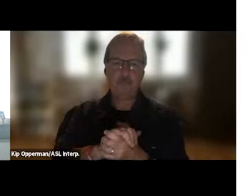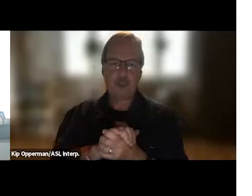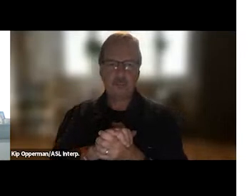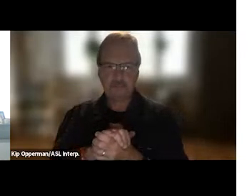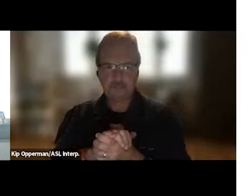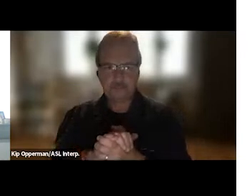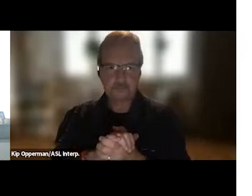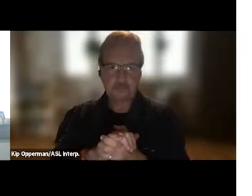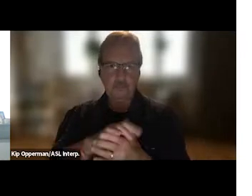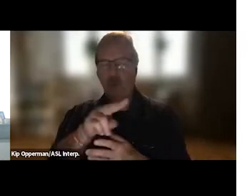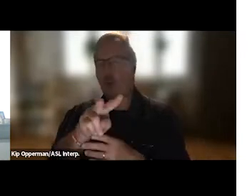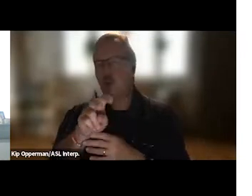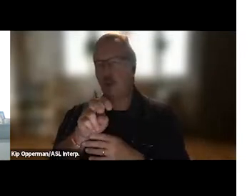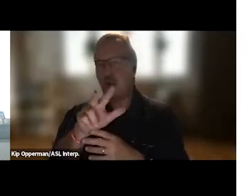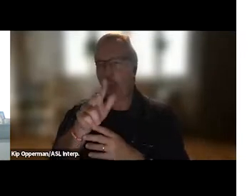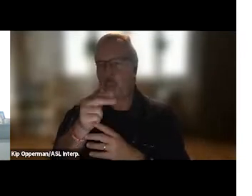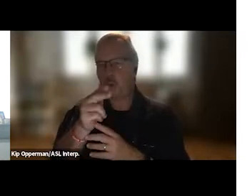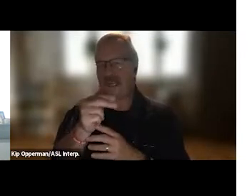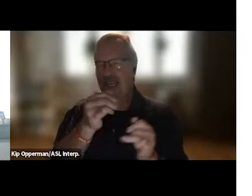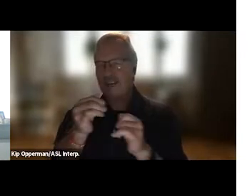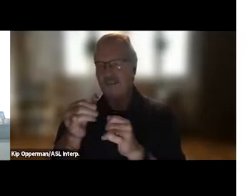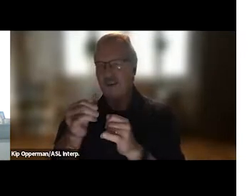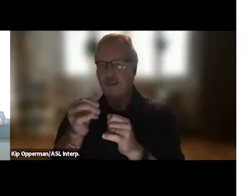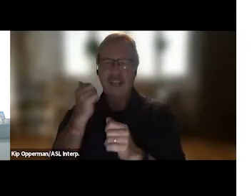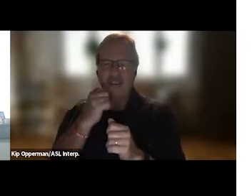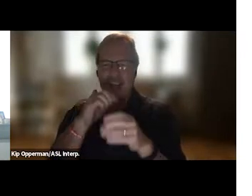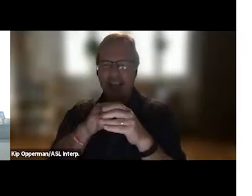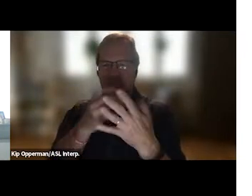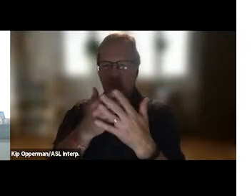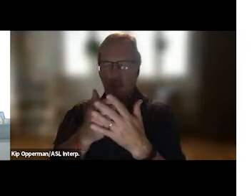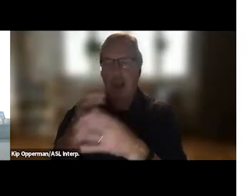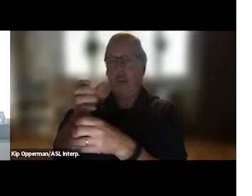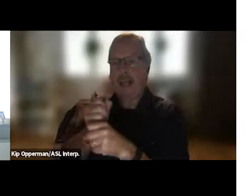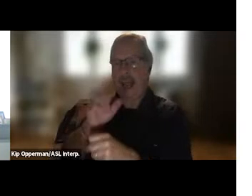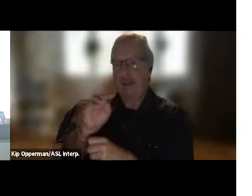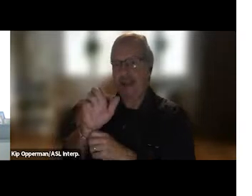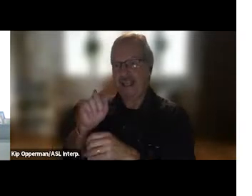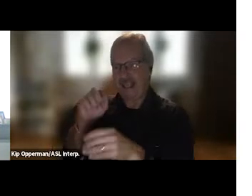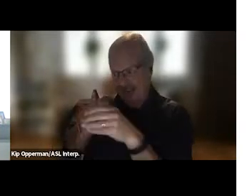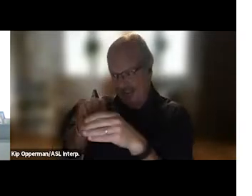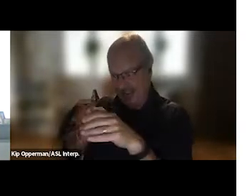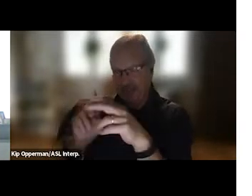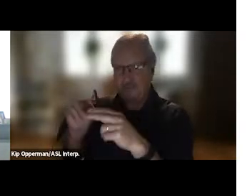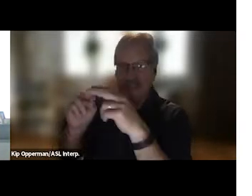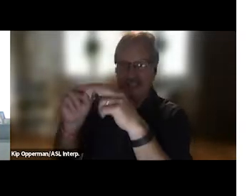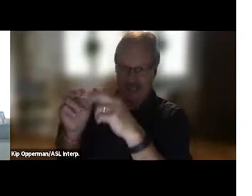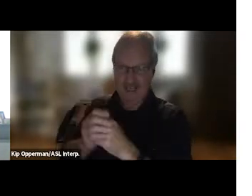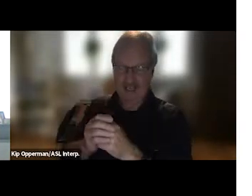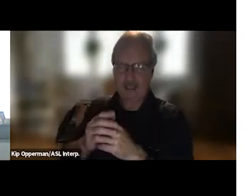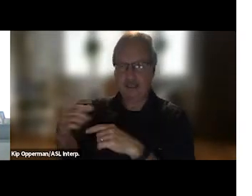213 individuals receive MAT in the facility. And that's current year to date, 2022.